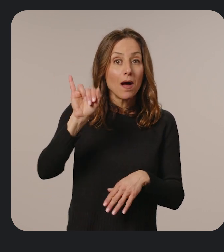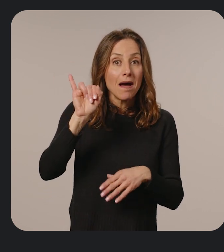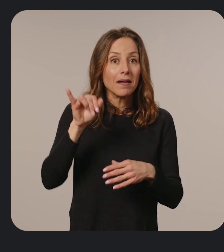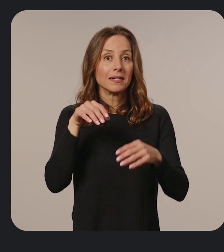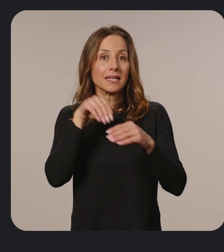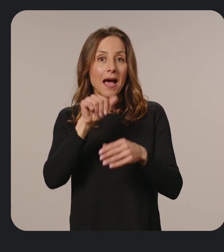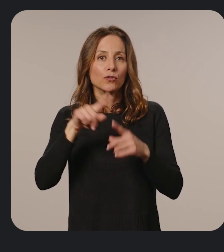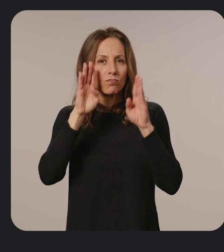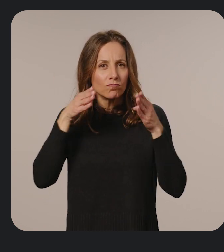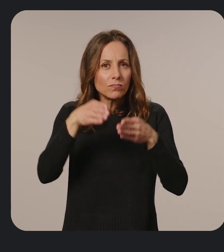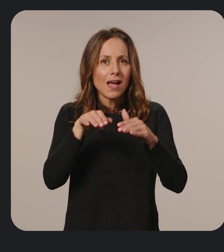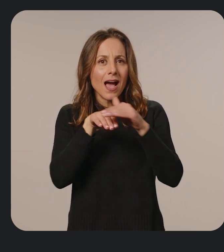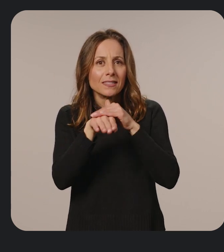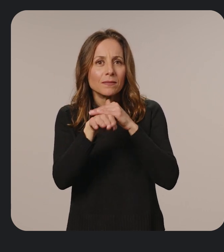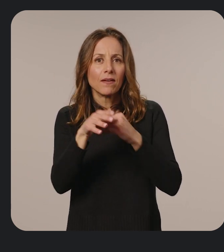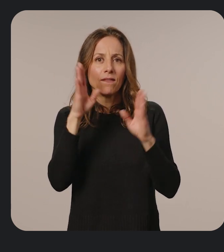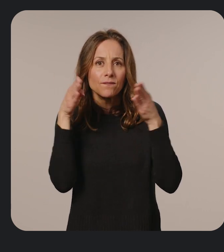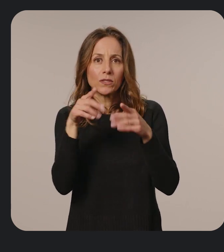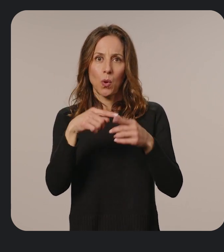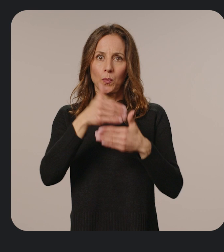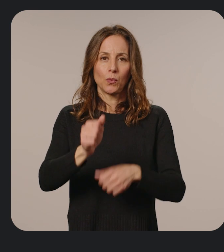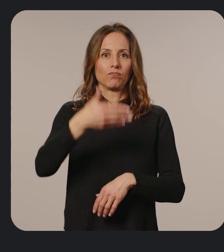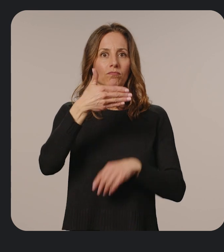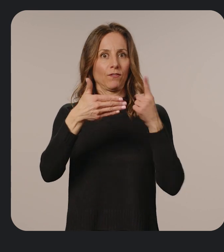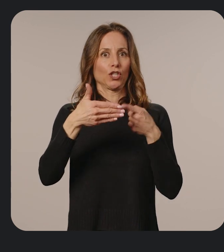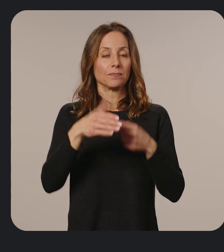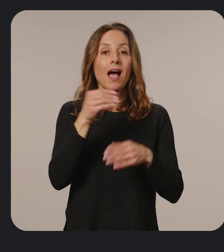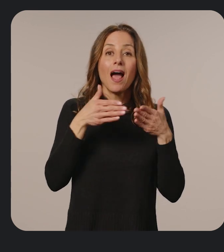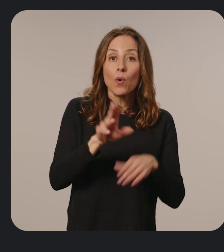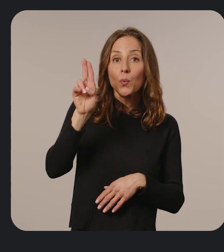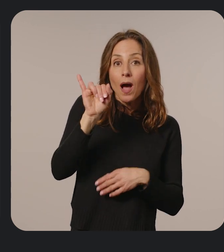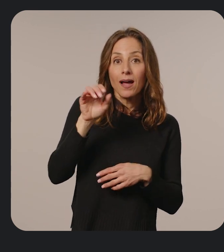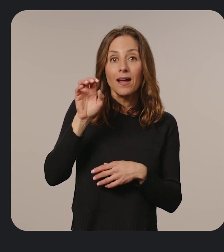allow UI elements in the app to request accessibility focus when a window first appears, and allow